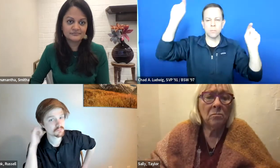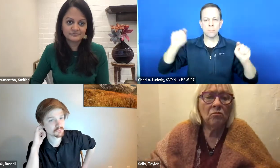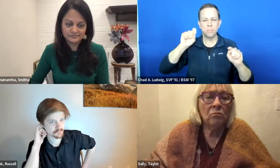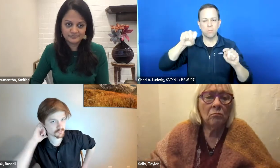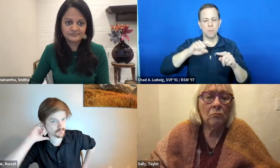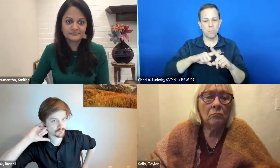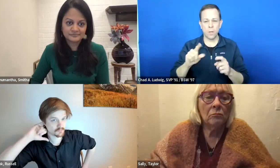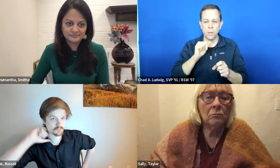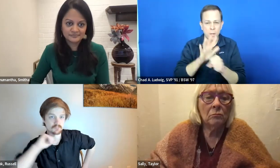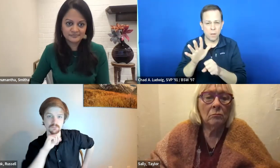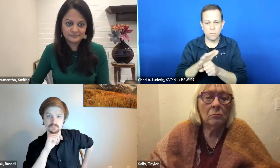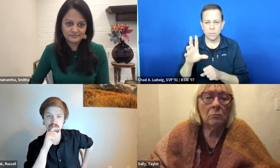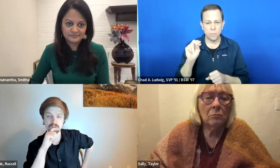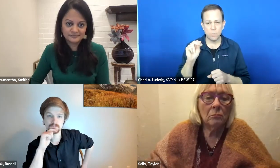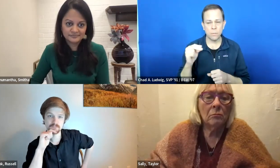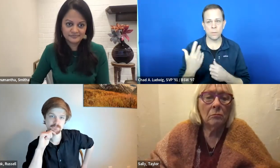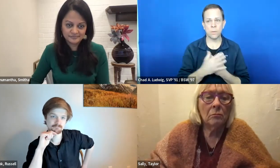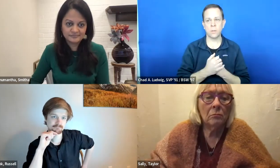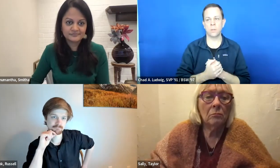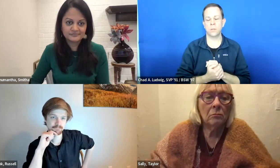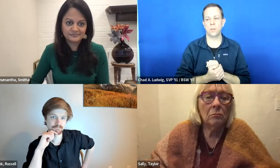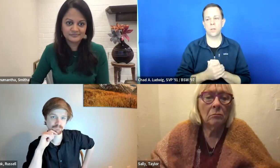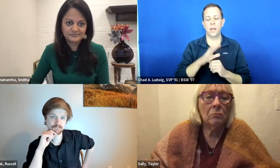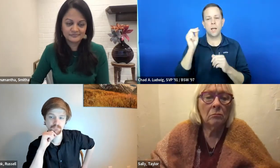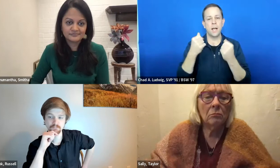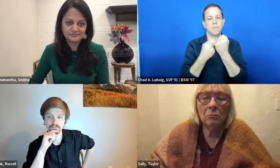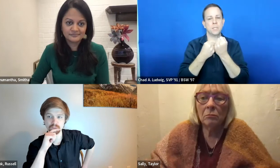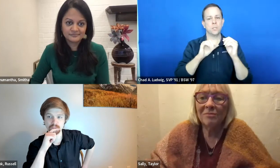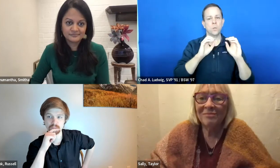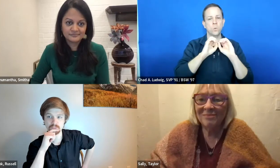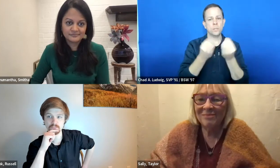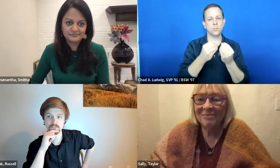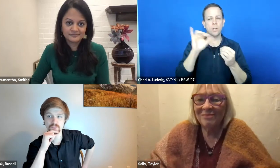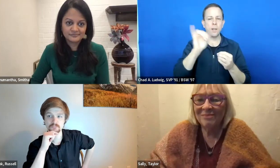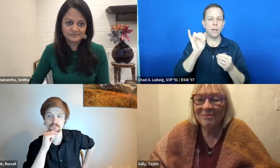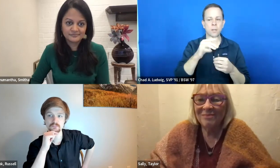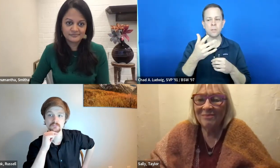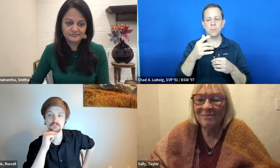with assisted living, with nursing homes, but there's not enough of a connection as it stands right now.